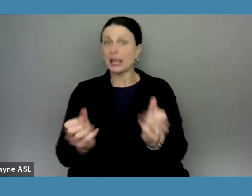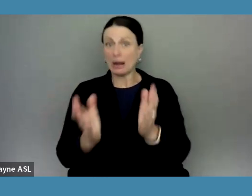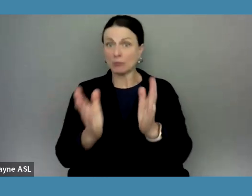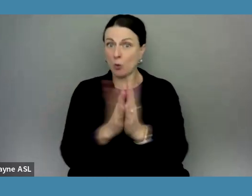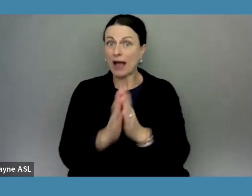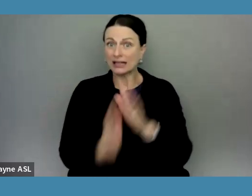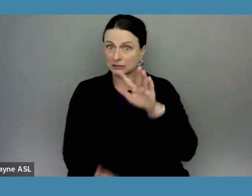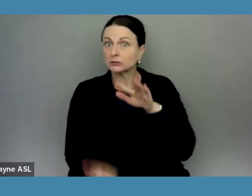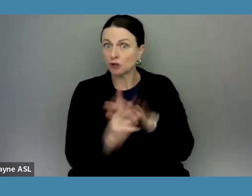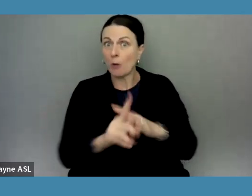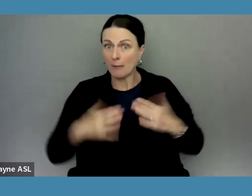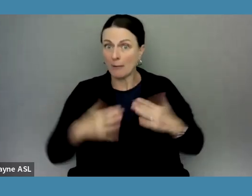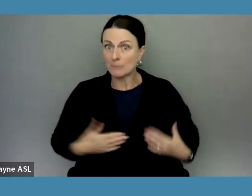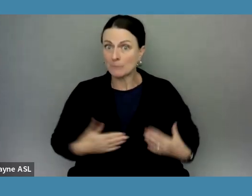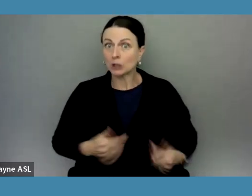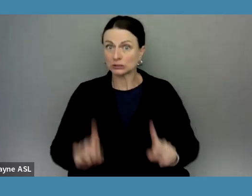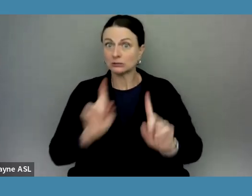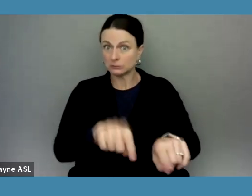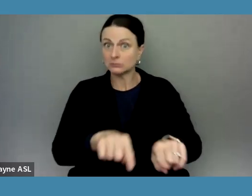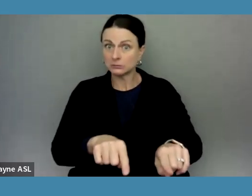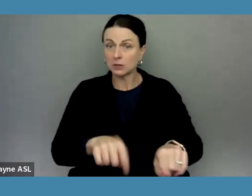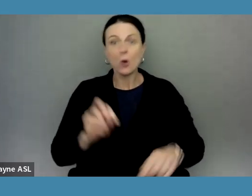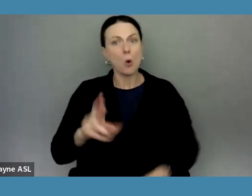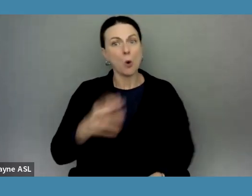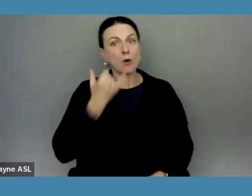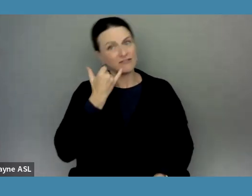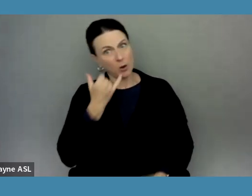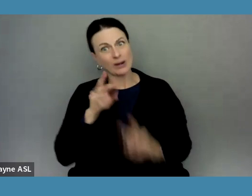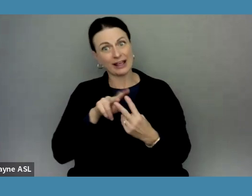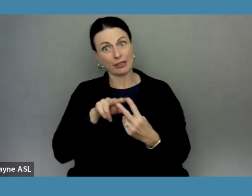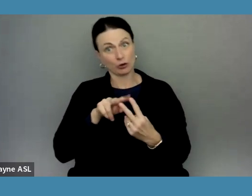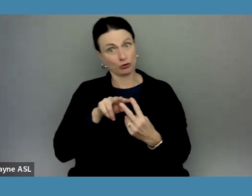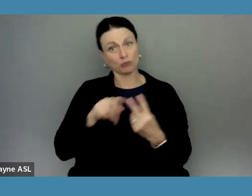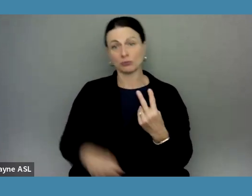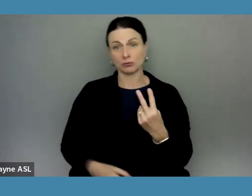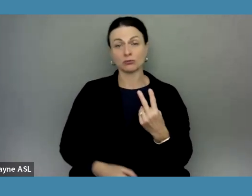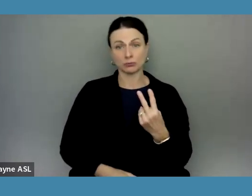or a telephonic recorded hearing.